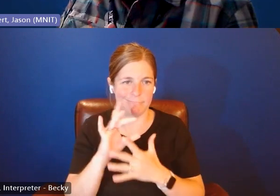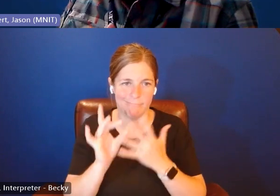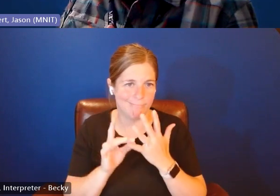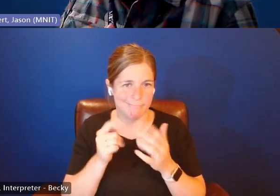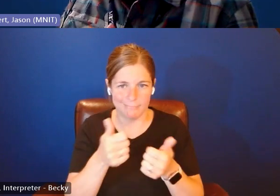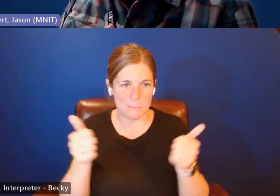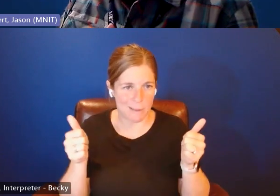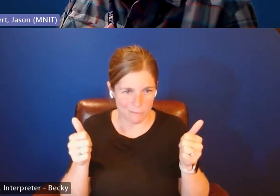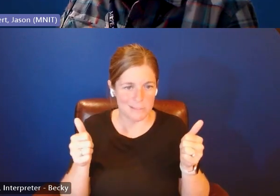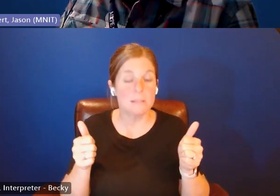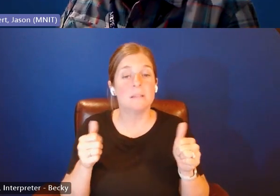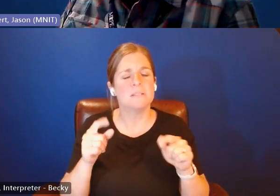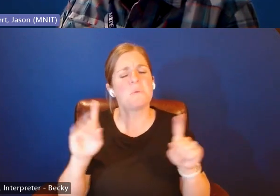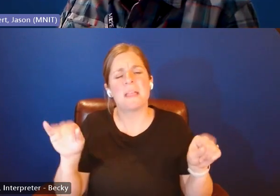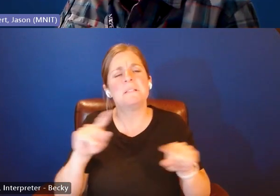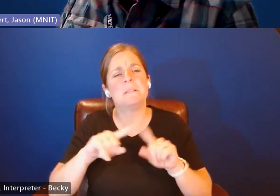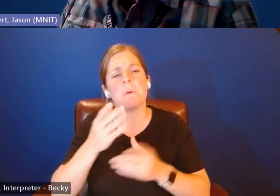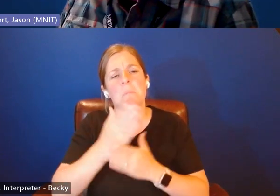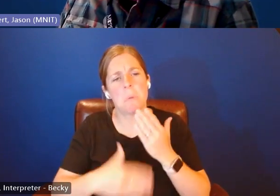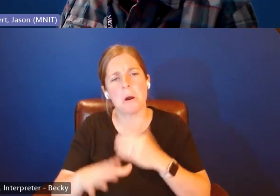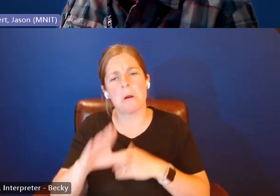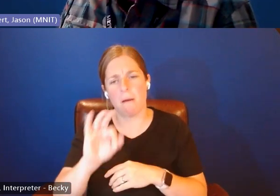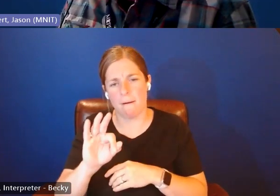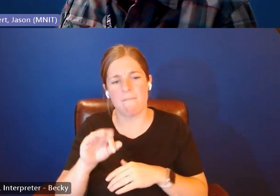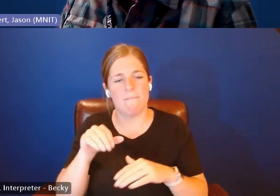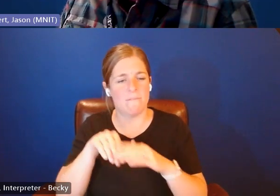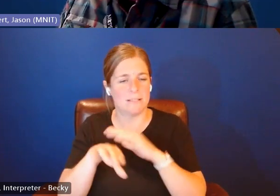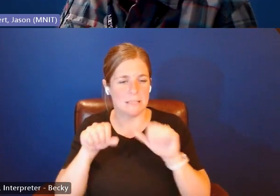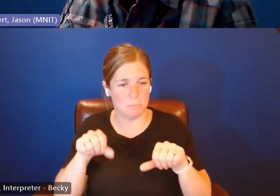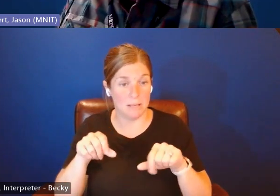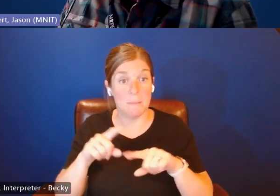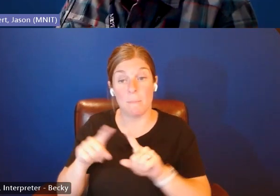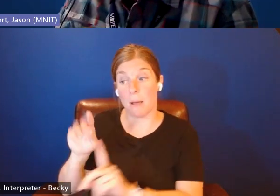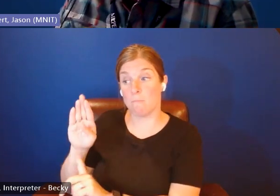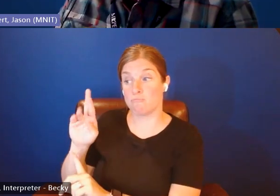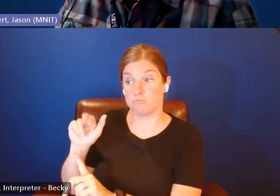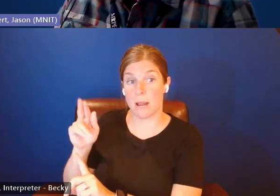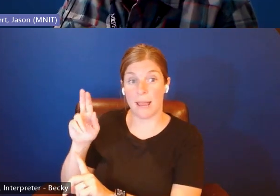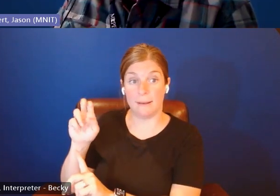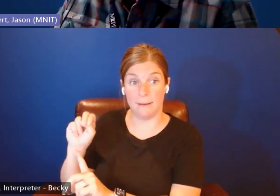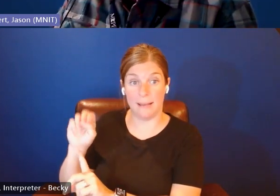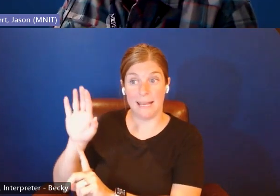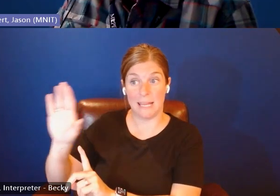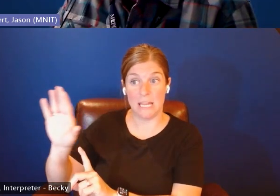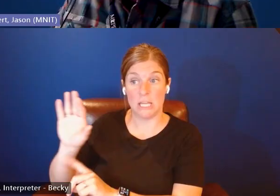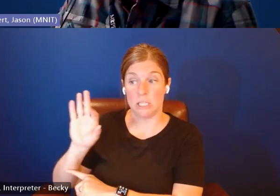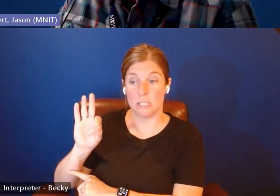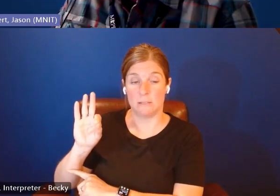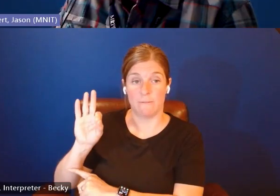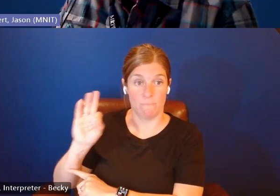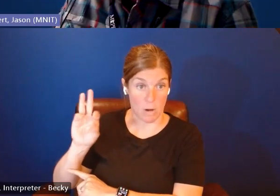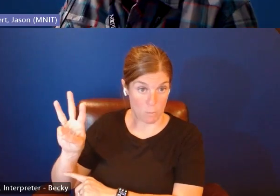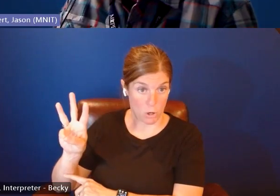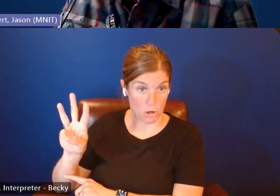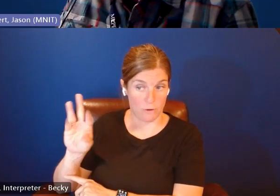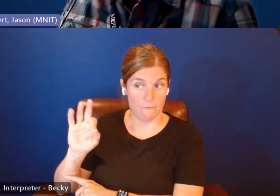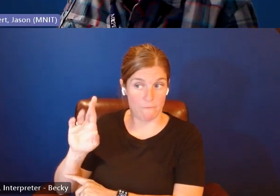So for Brandon's map equivalent purpose framework, he talks about three different areas.